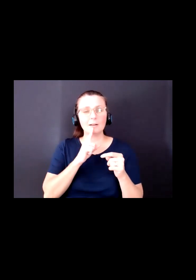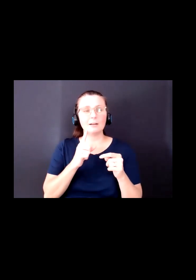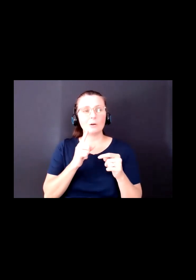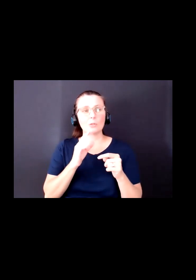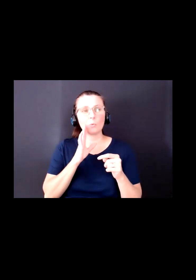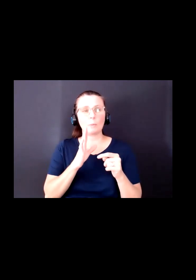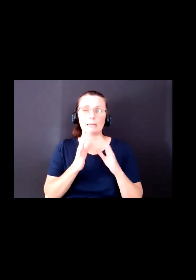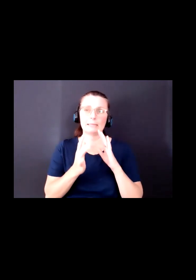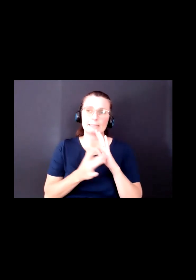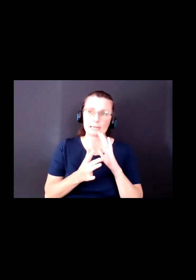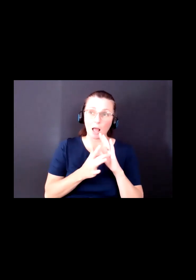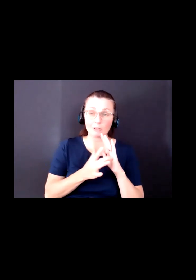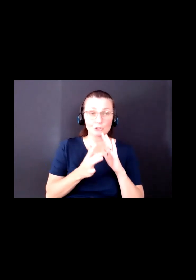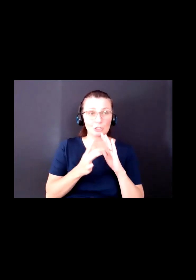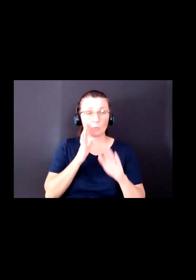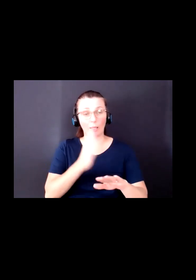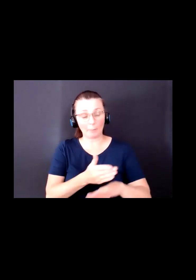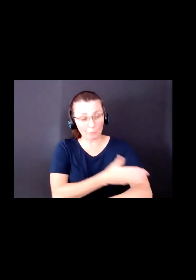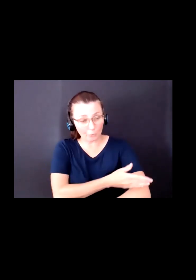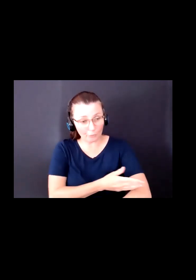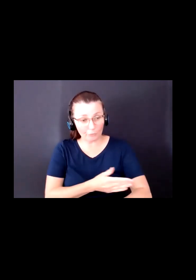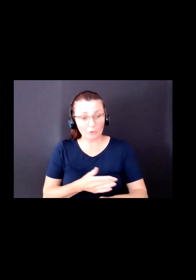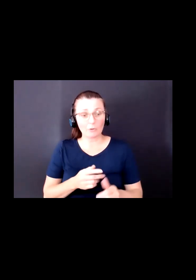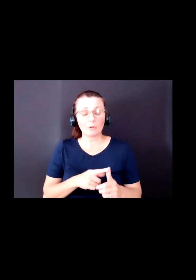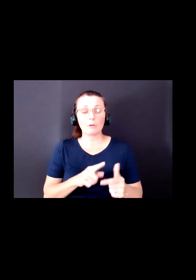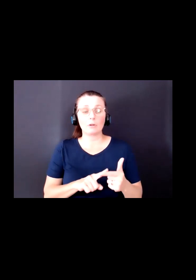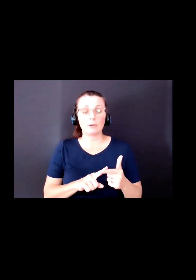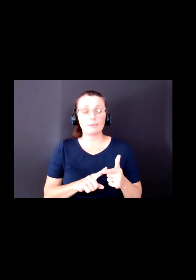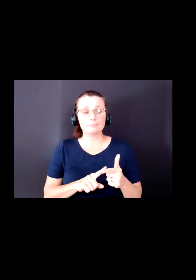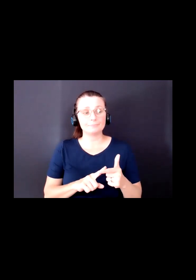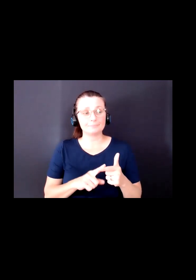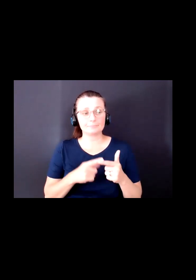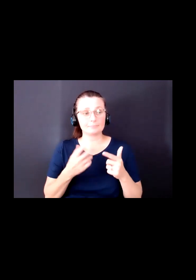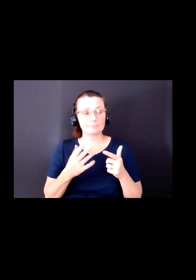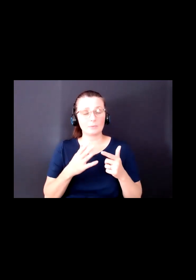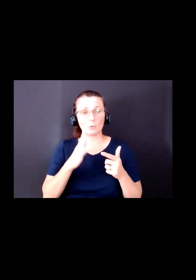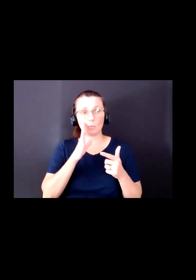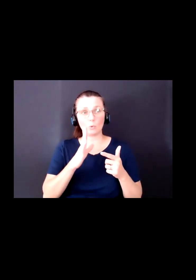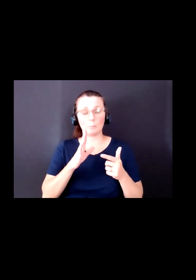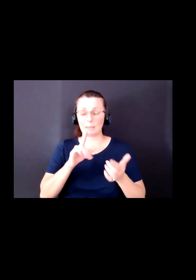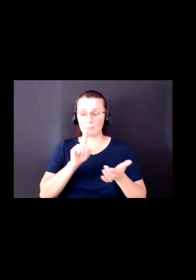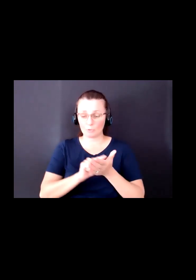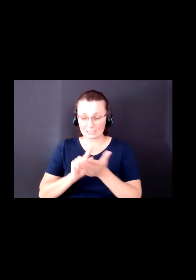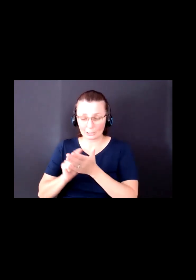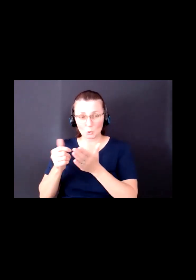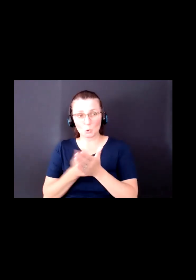technology advancements. You always are going to be creating and publishing new material, using other people's